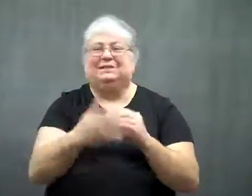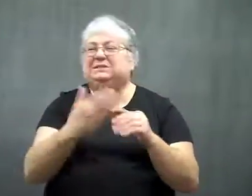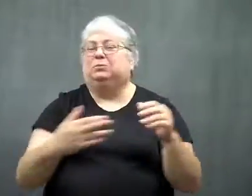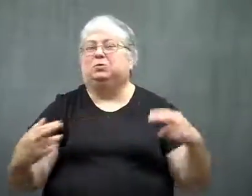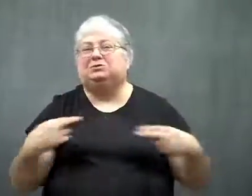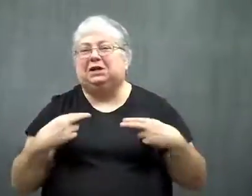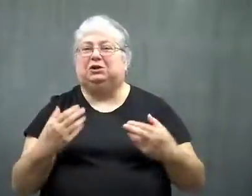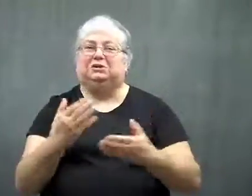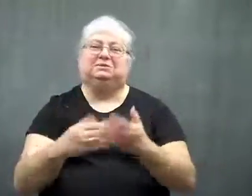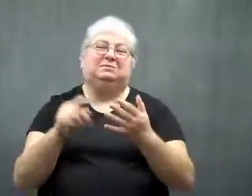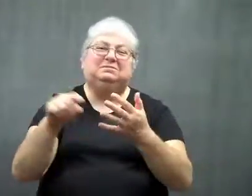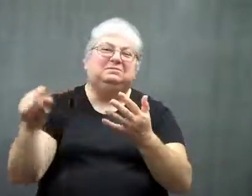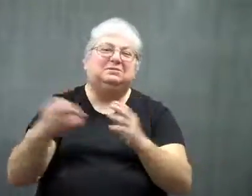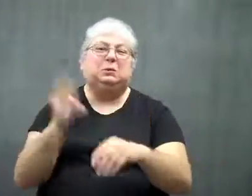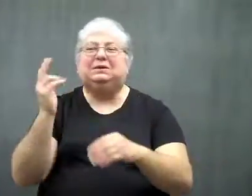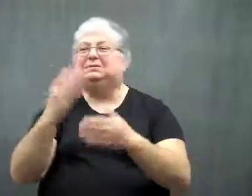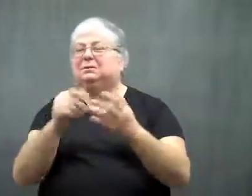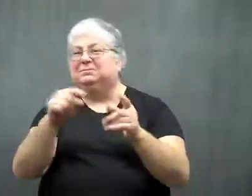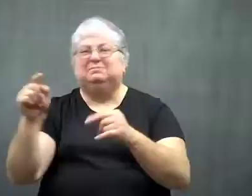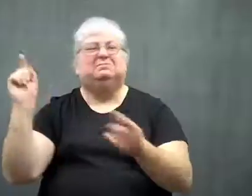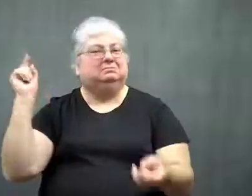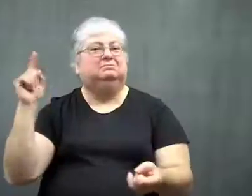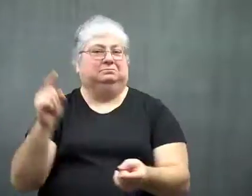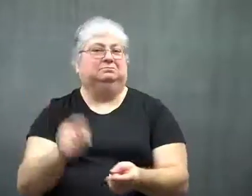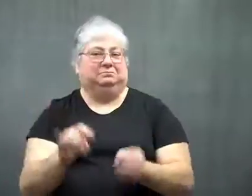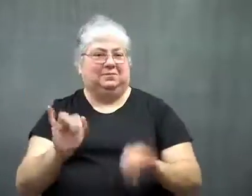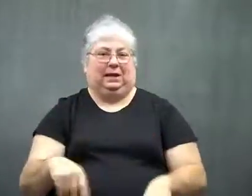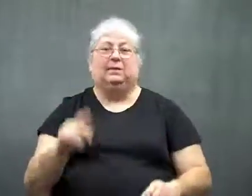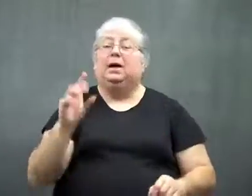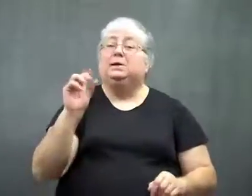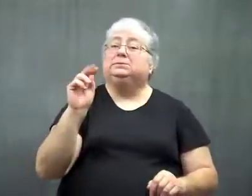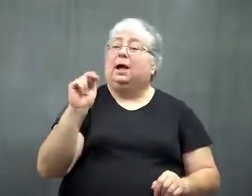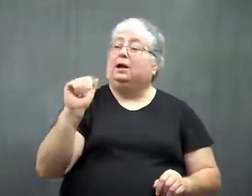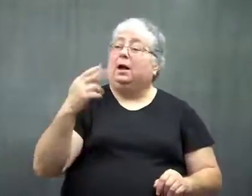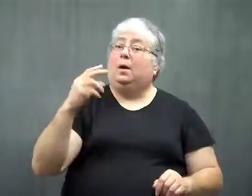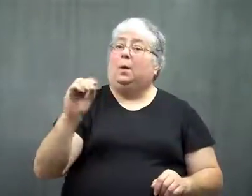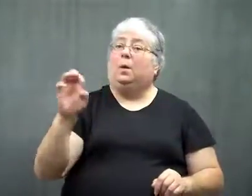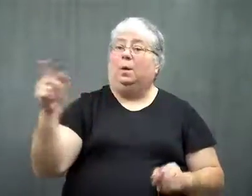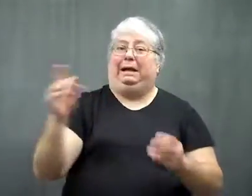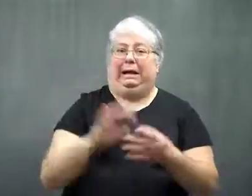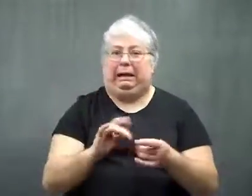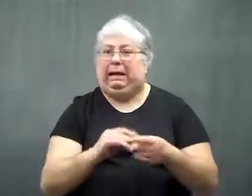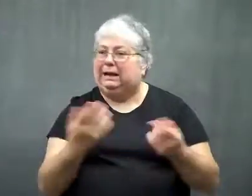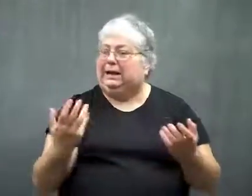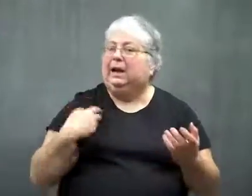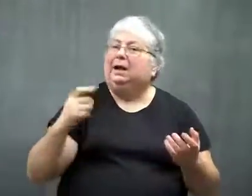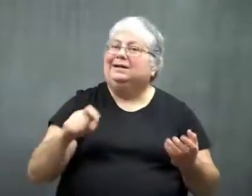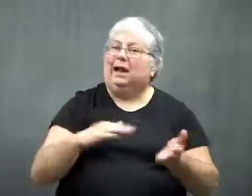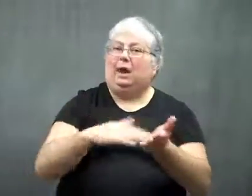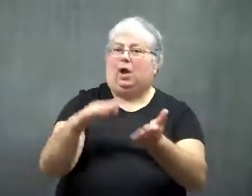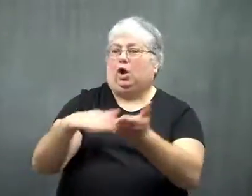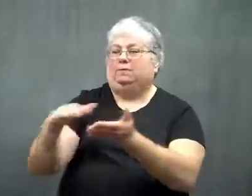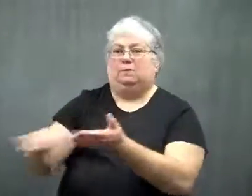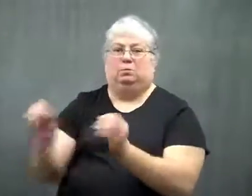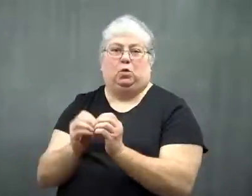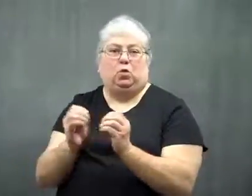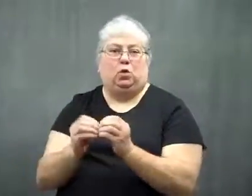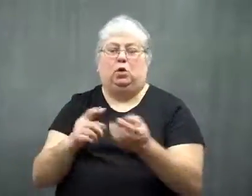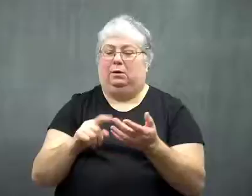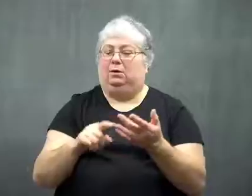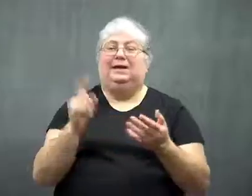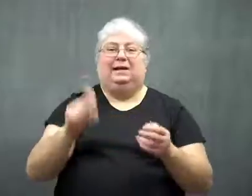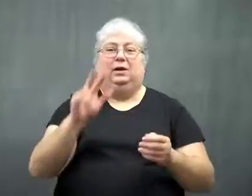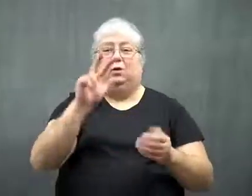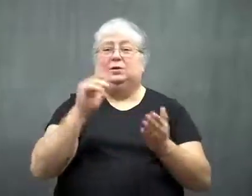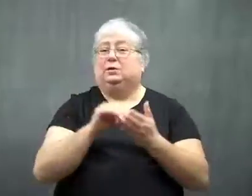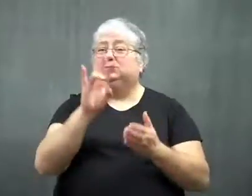This attrition was through retirements, resignations and other means.